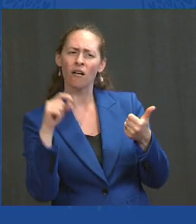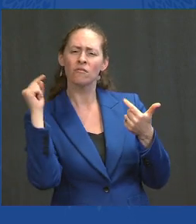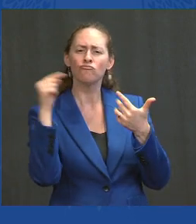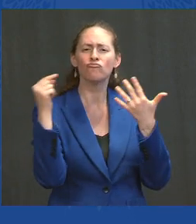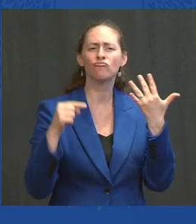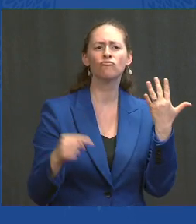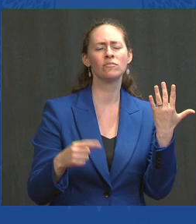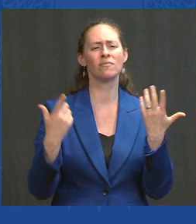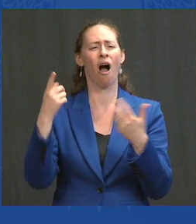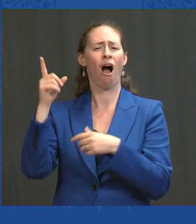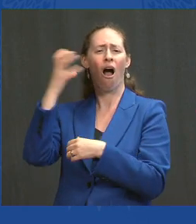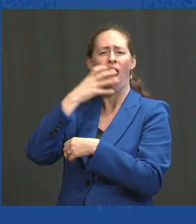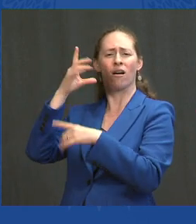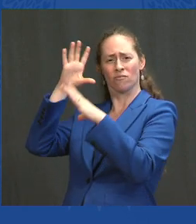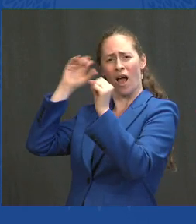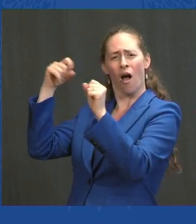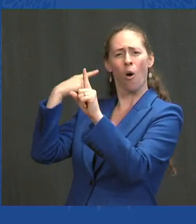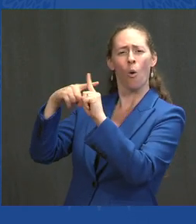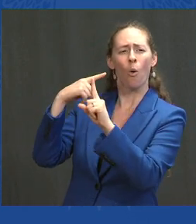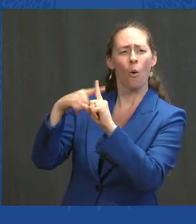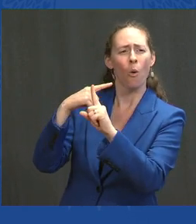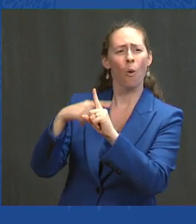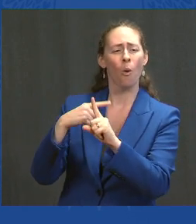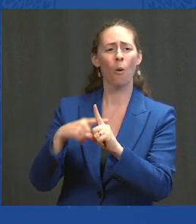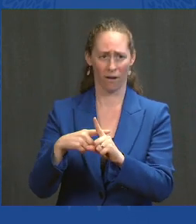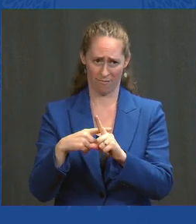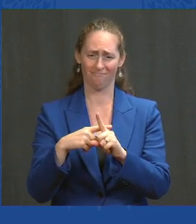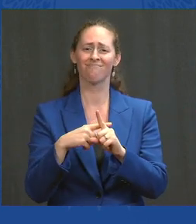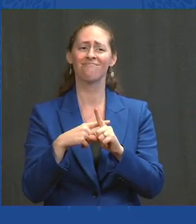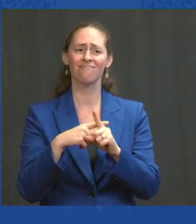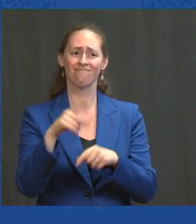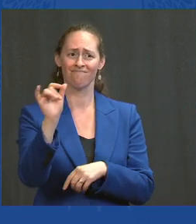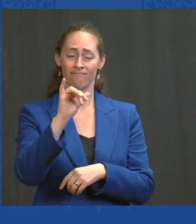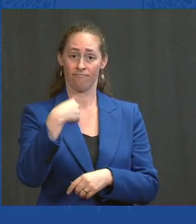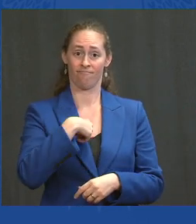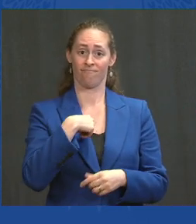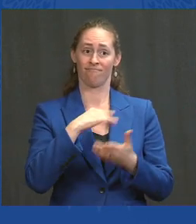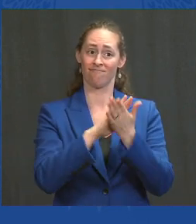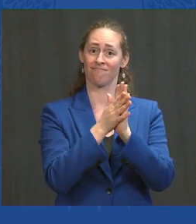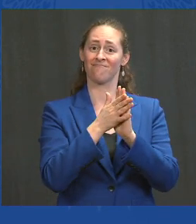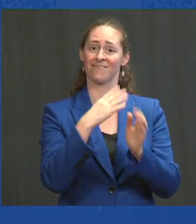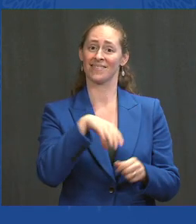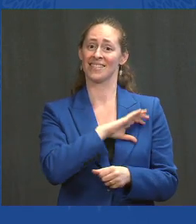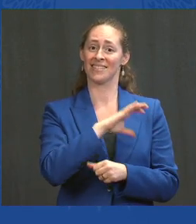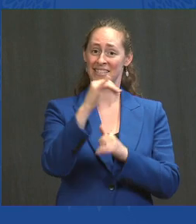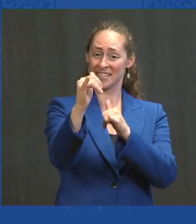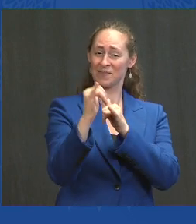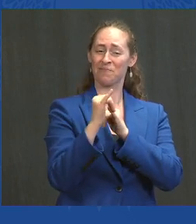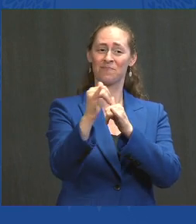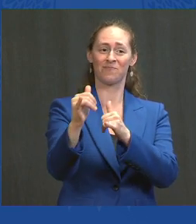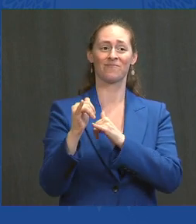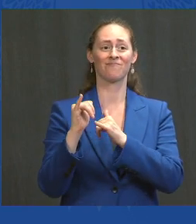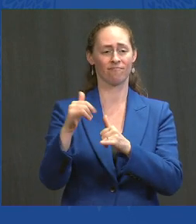I, a naturalized United States citizen like you, have the honor of a lifetime